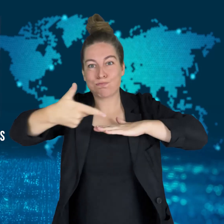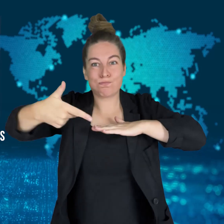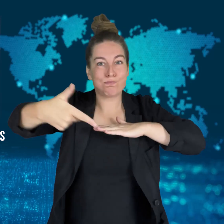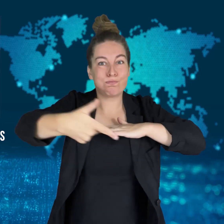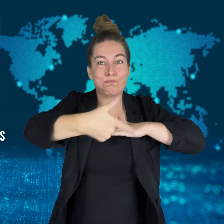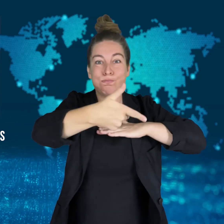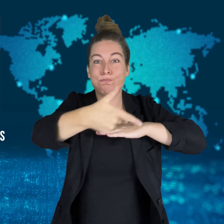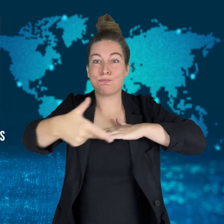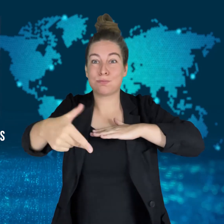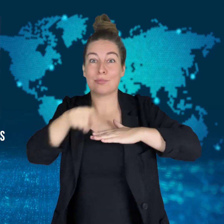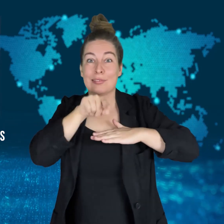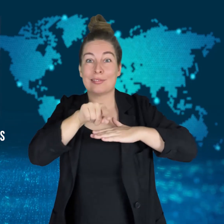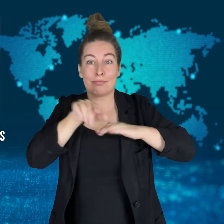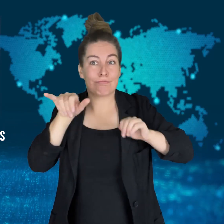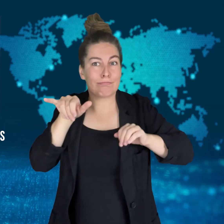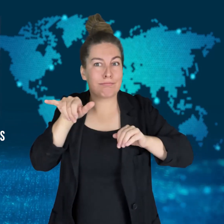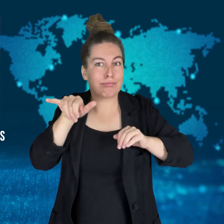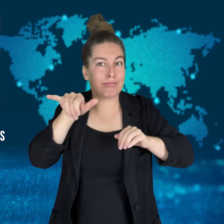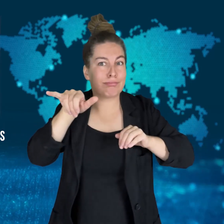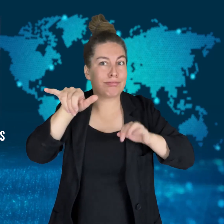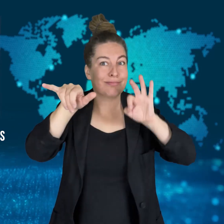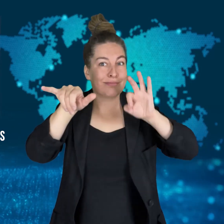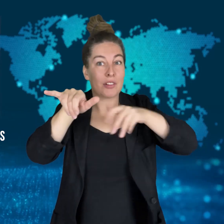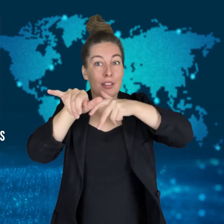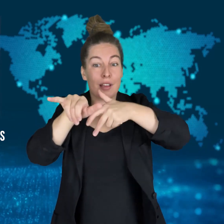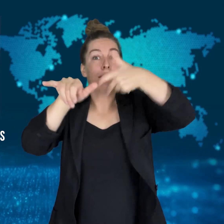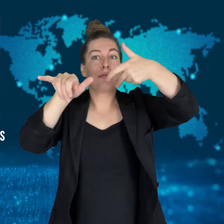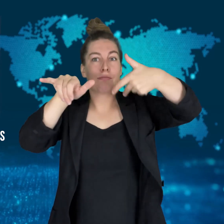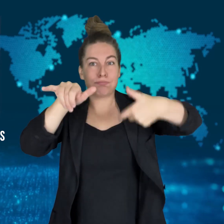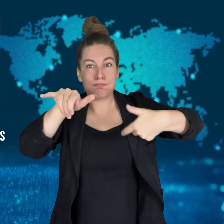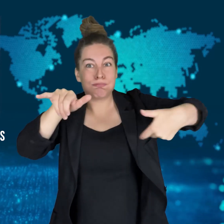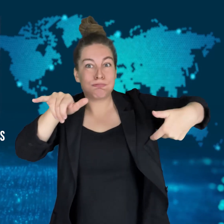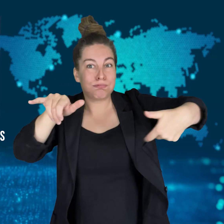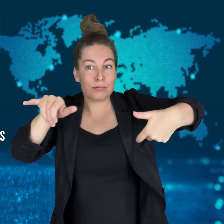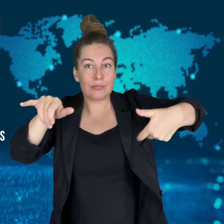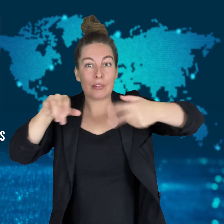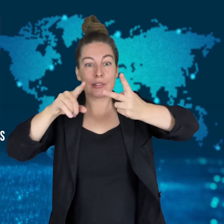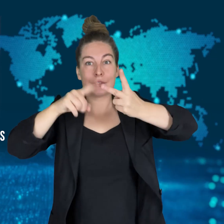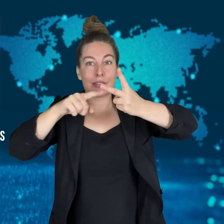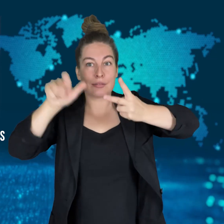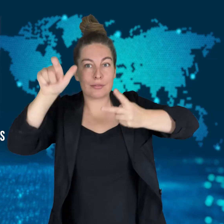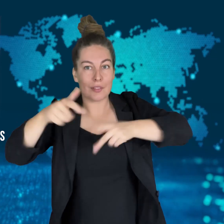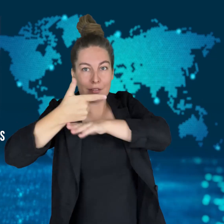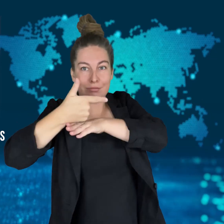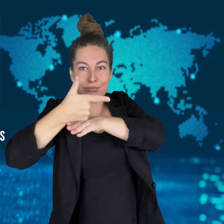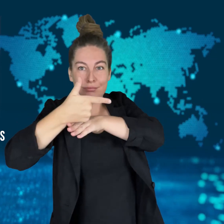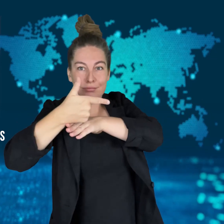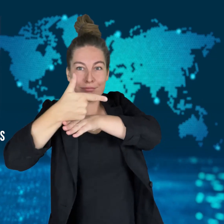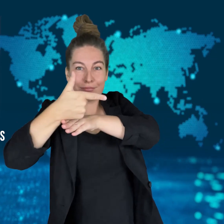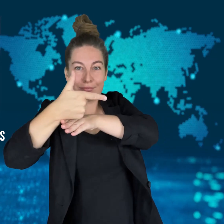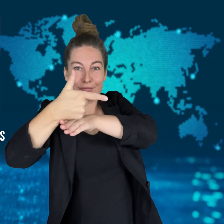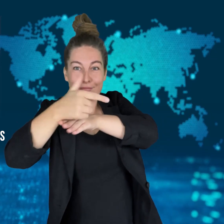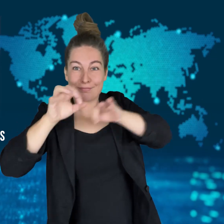from the moving aircraft in his wingsuit.